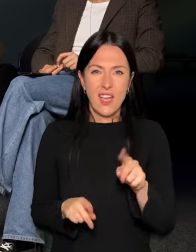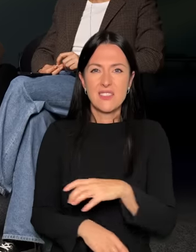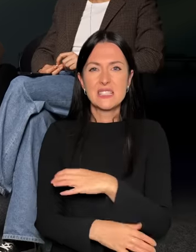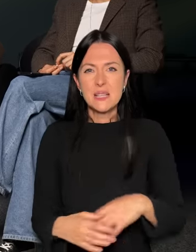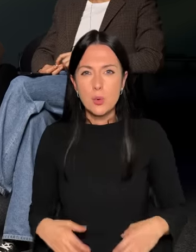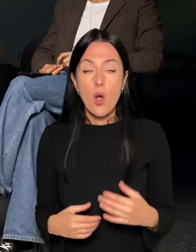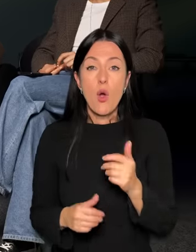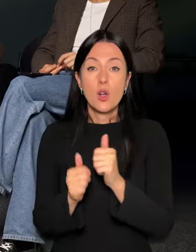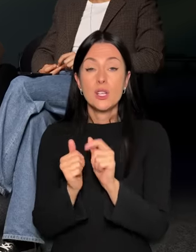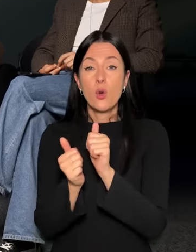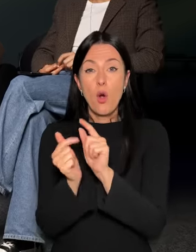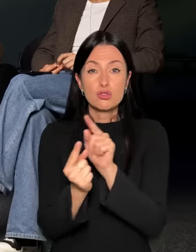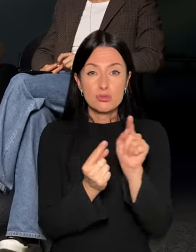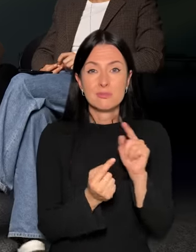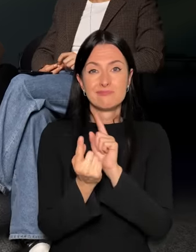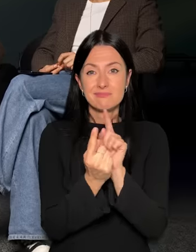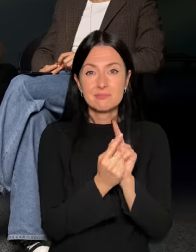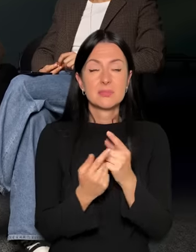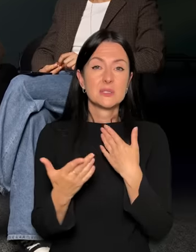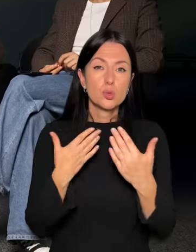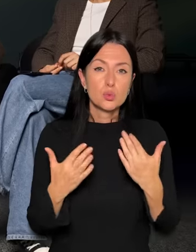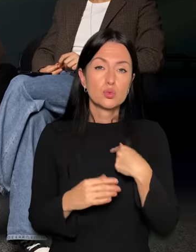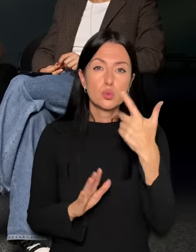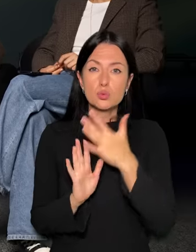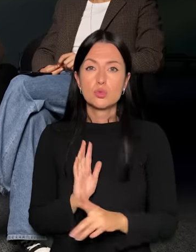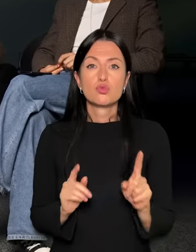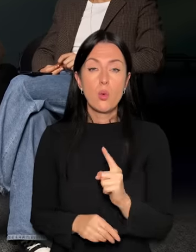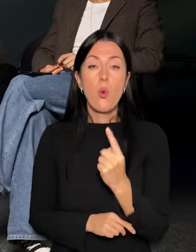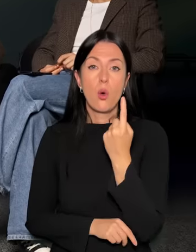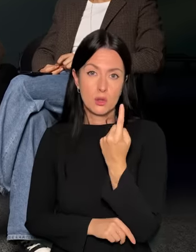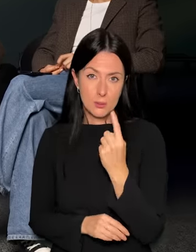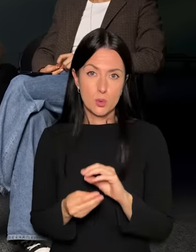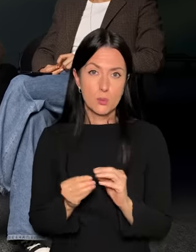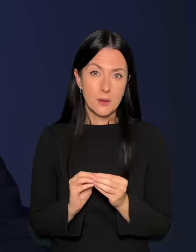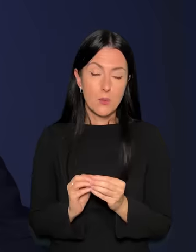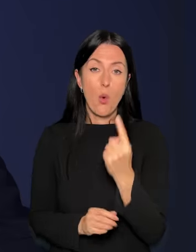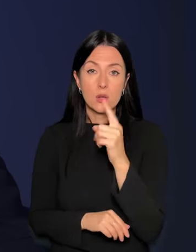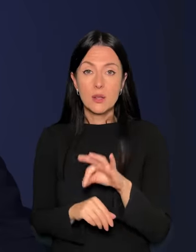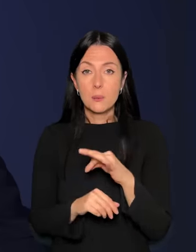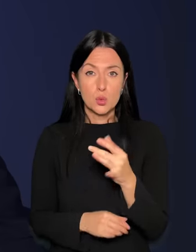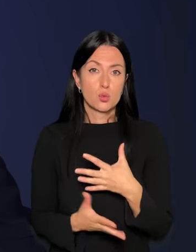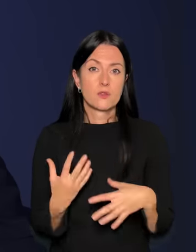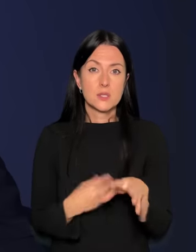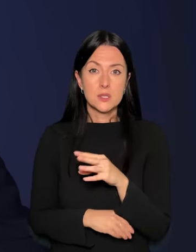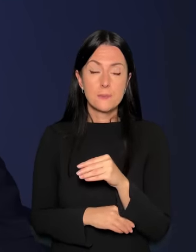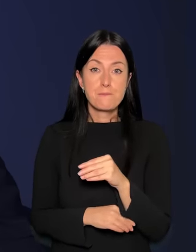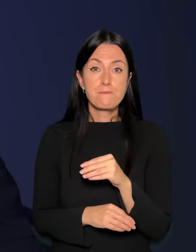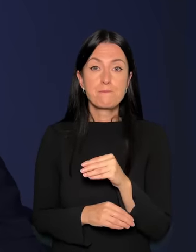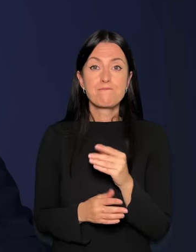When I talk to each of them, I understand that there's indeed a common problem, a common pain among everyone,